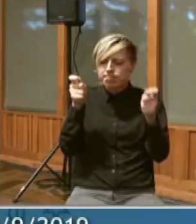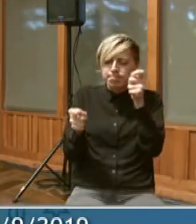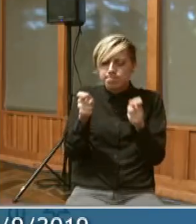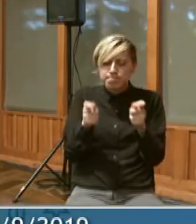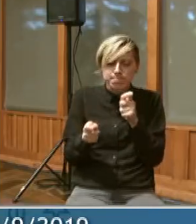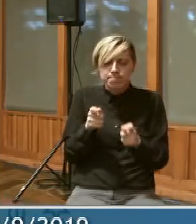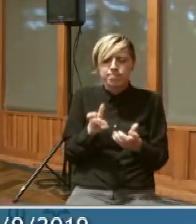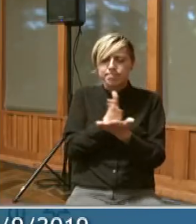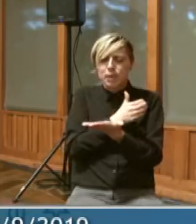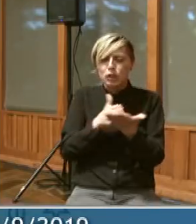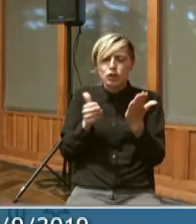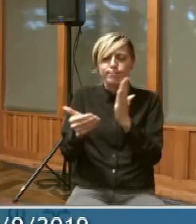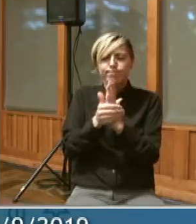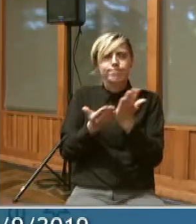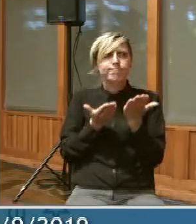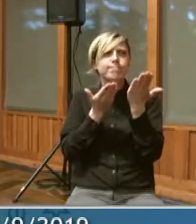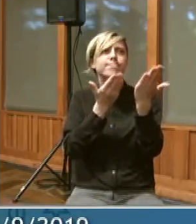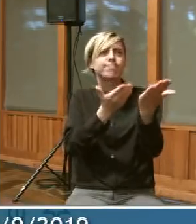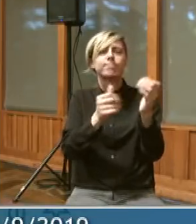HARDESTY TAKING A STRONG LOOK AT THE BUDGET AND SEEING THAT THERE